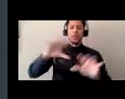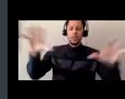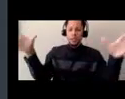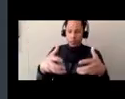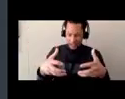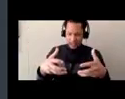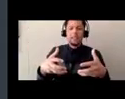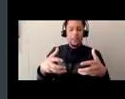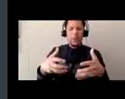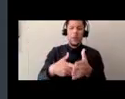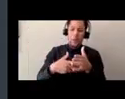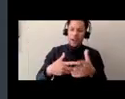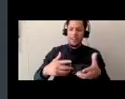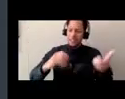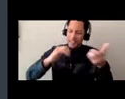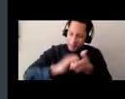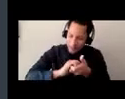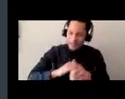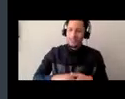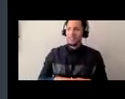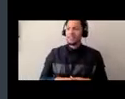There are services out there.